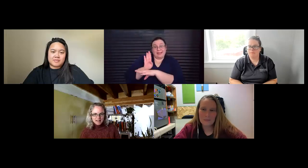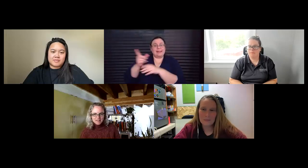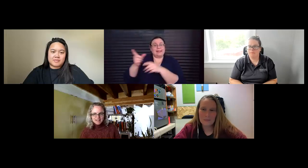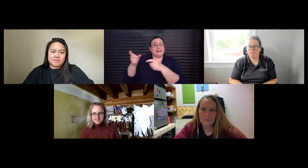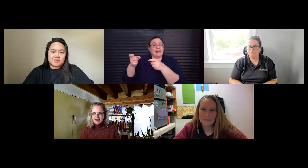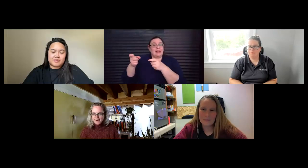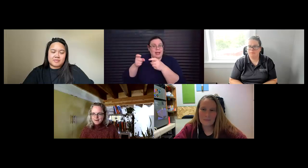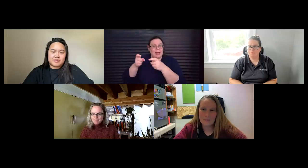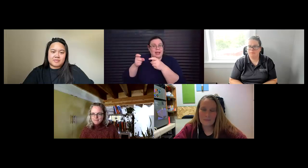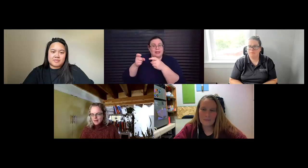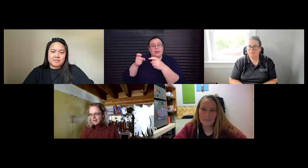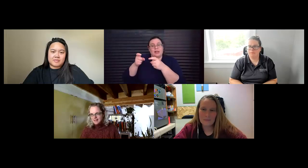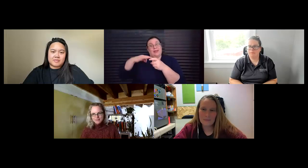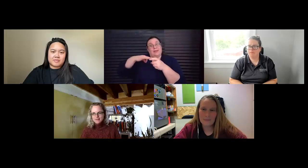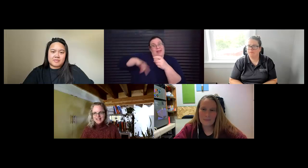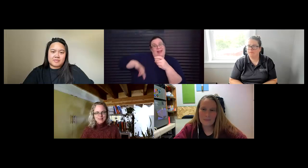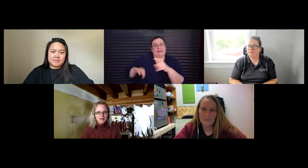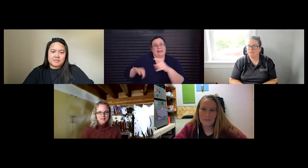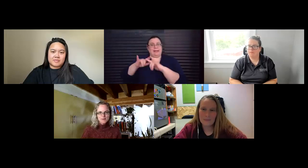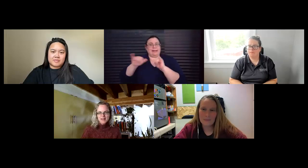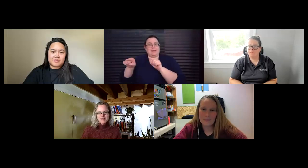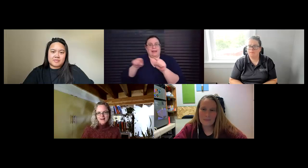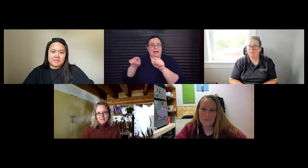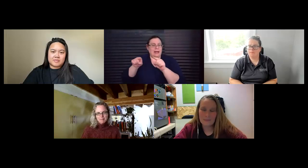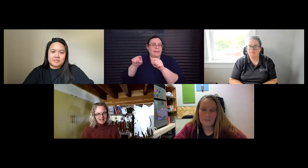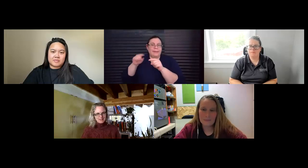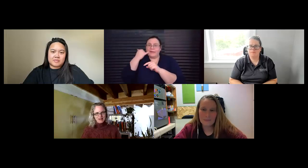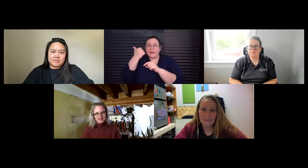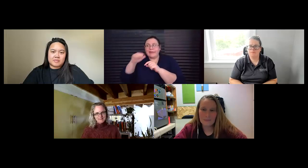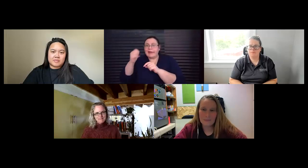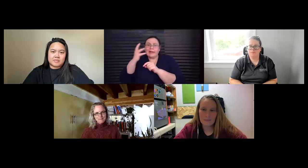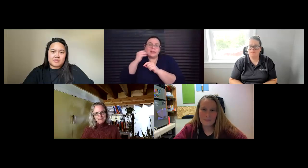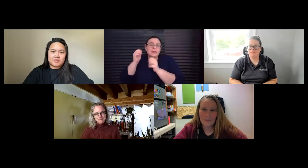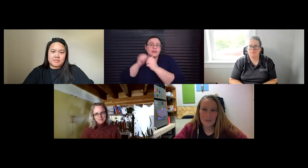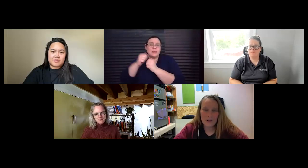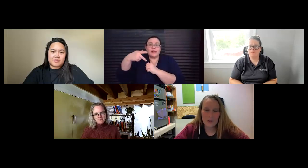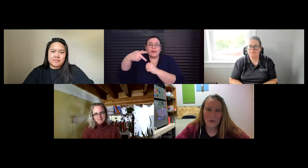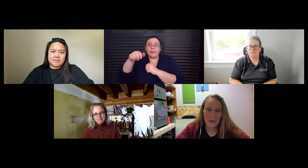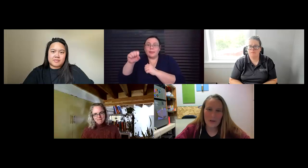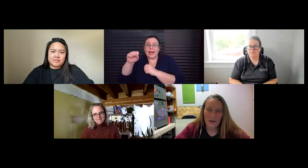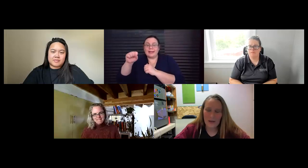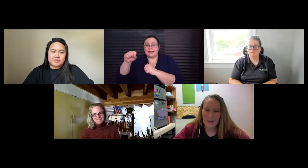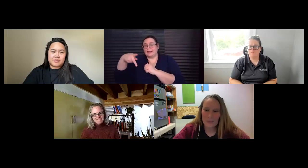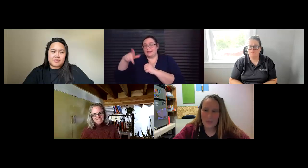those benefits and if you have any experience with a PASS plan? Sure.